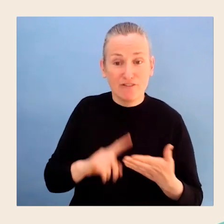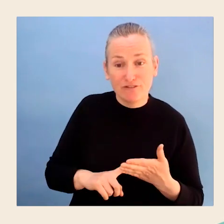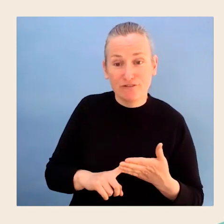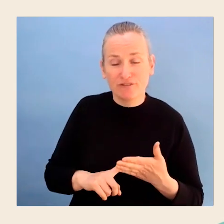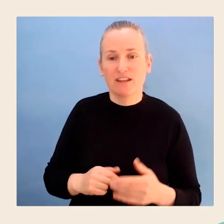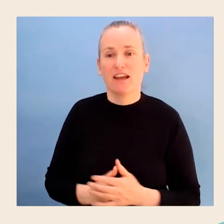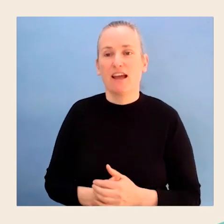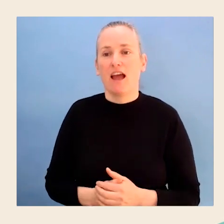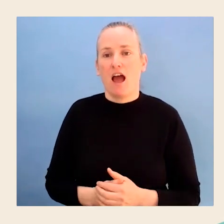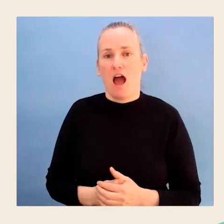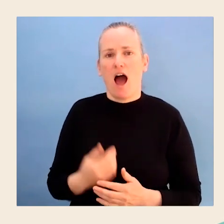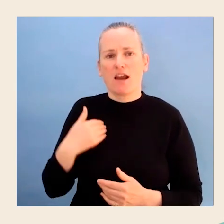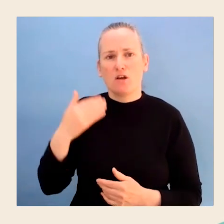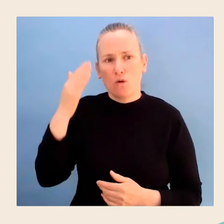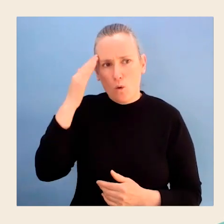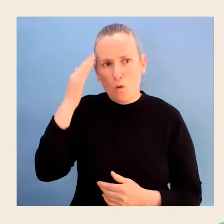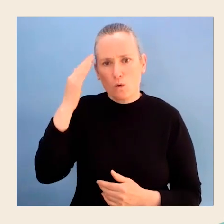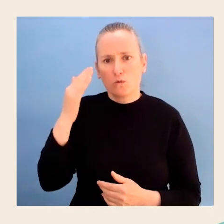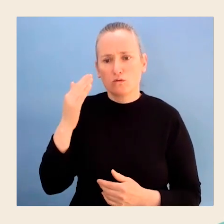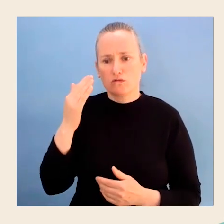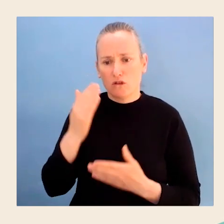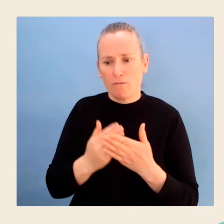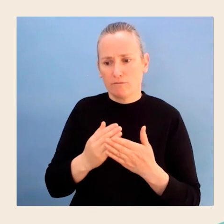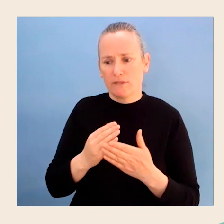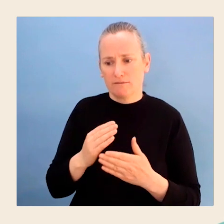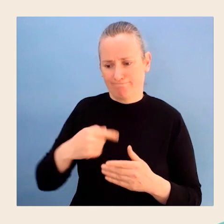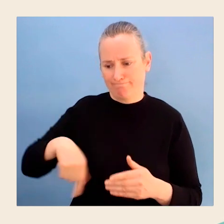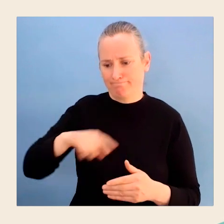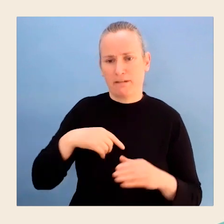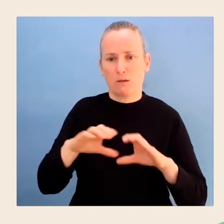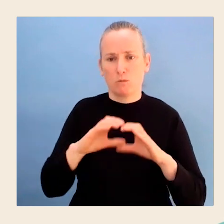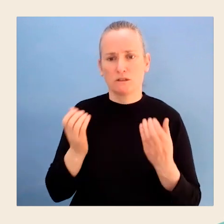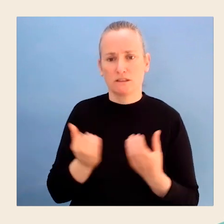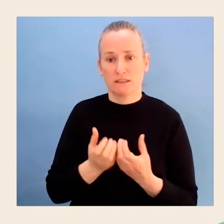I know of people in dwarfism community who, I've experienced this myself,